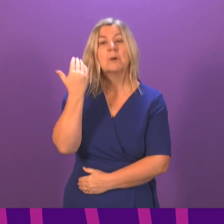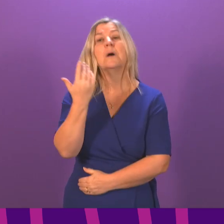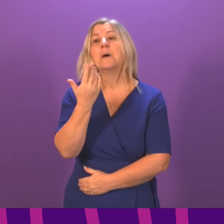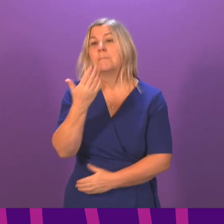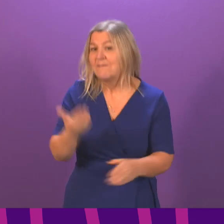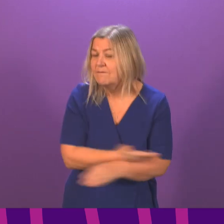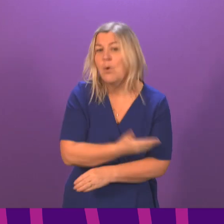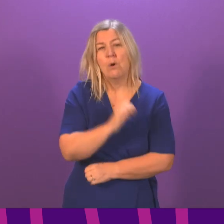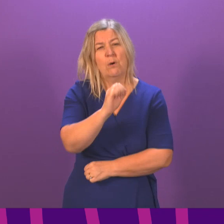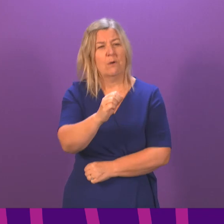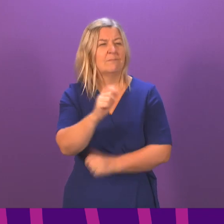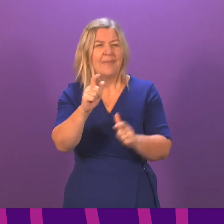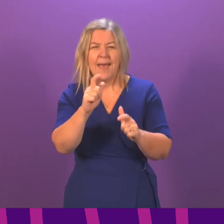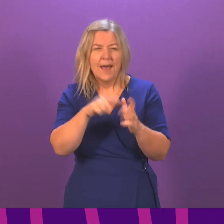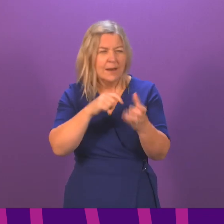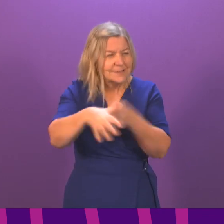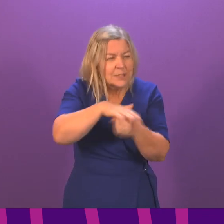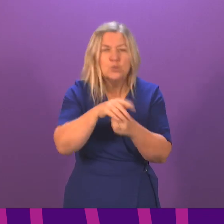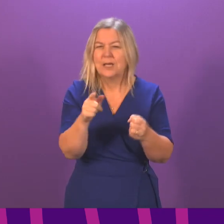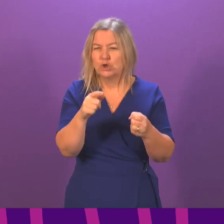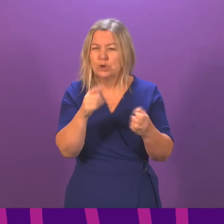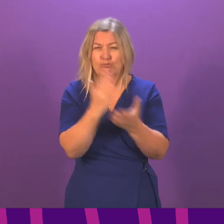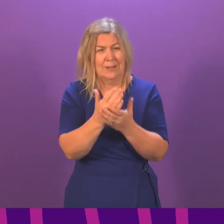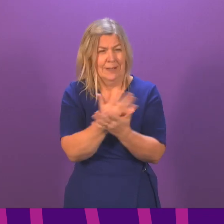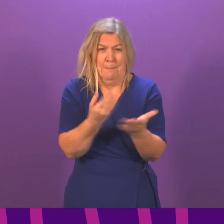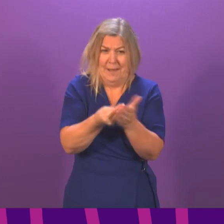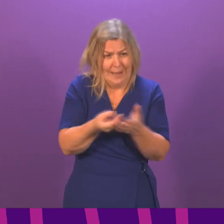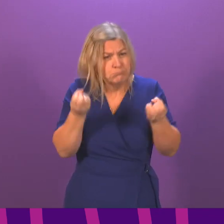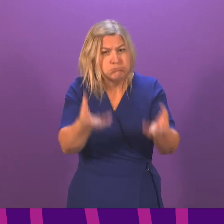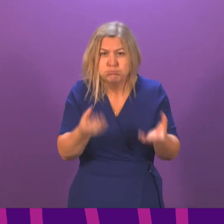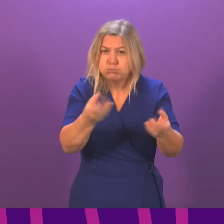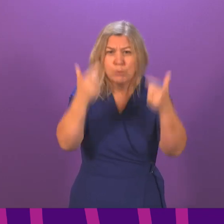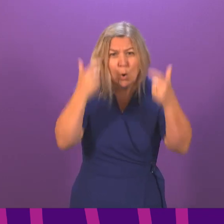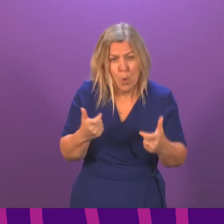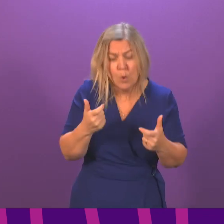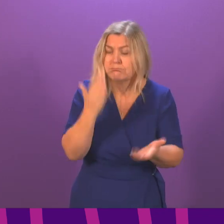running up hundreds of thousands of pounds-worth of bills in the process, and utterly failing